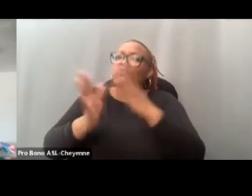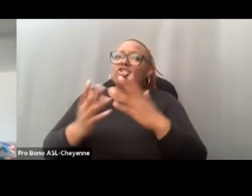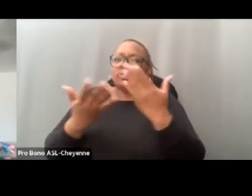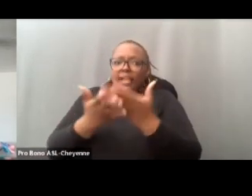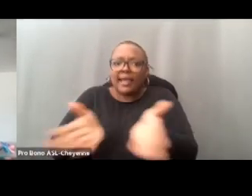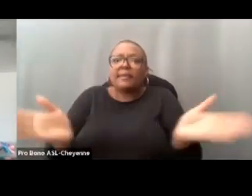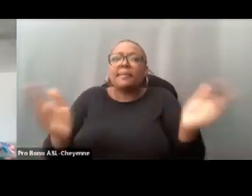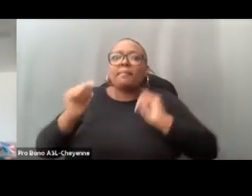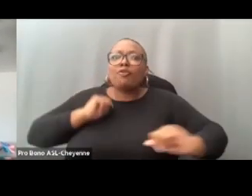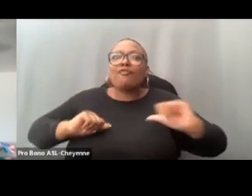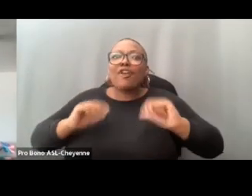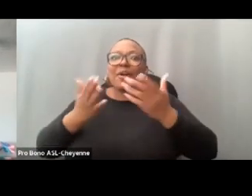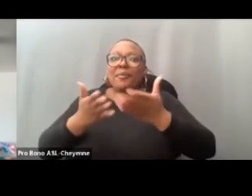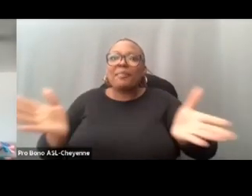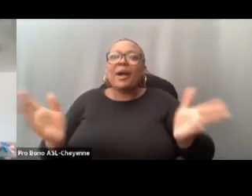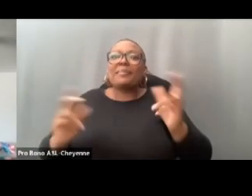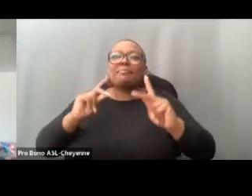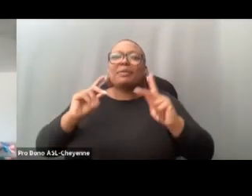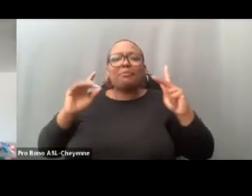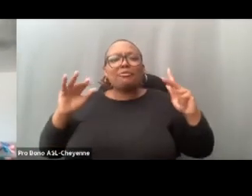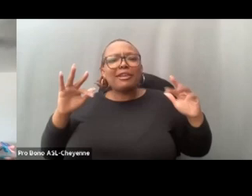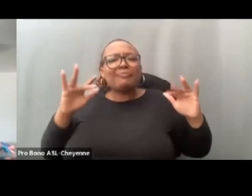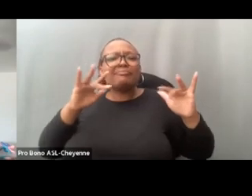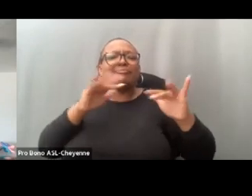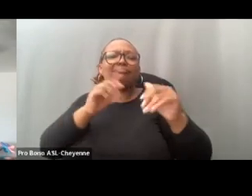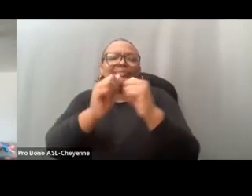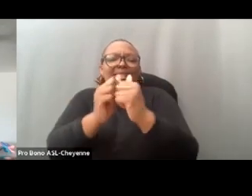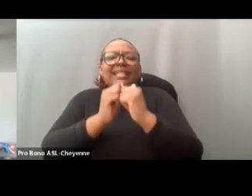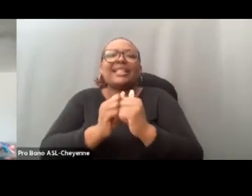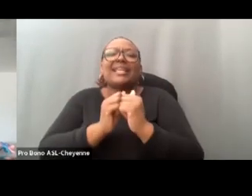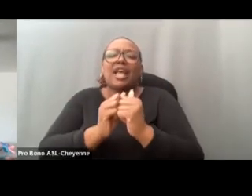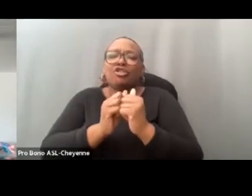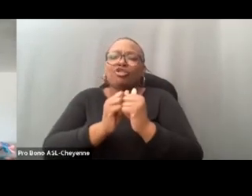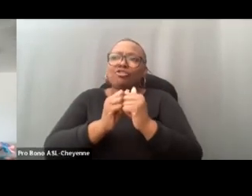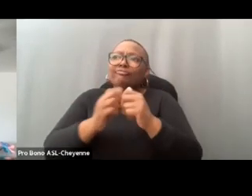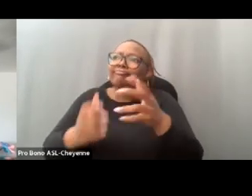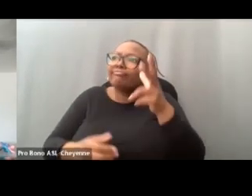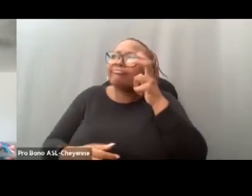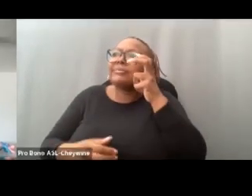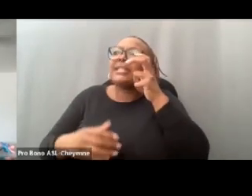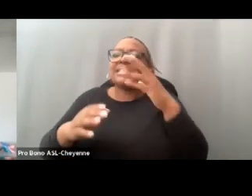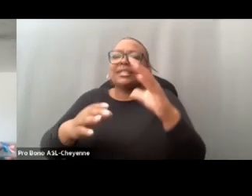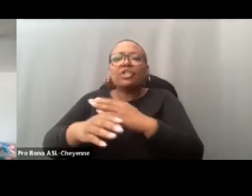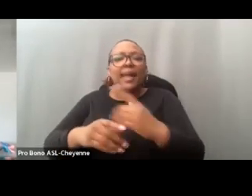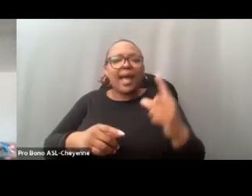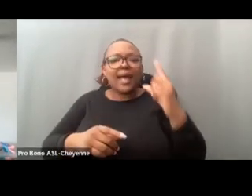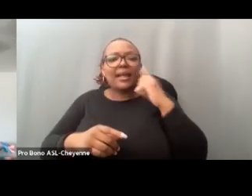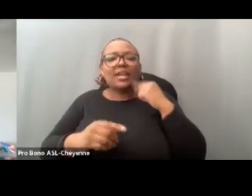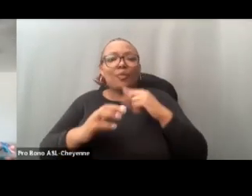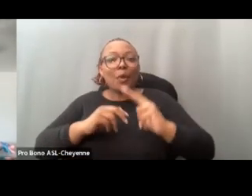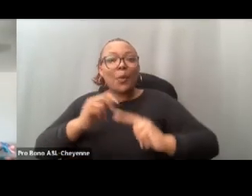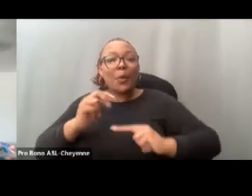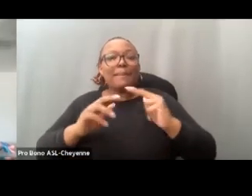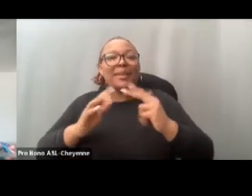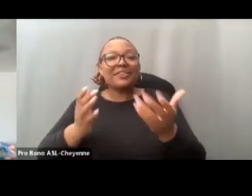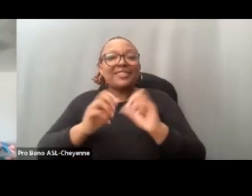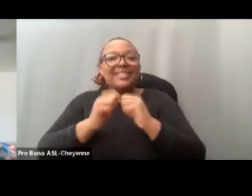enabling people to come together around music is what will rebuild society.